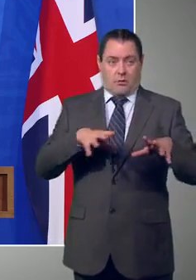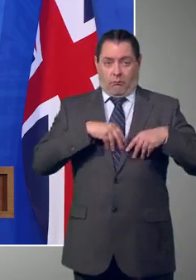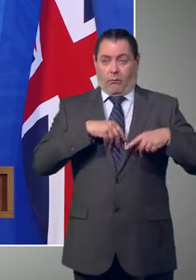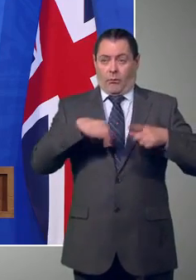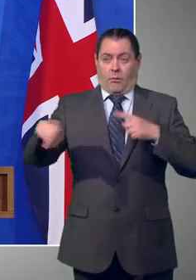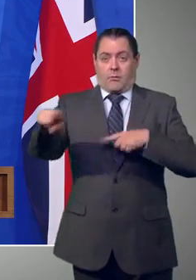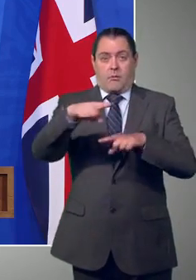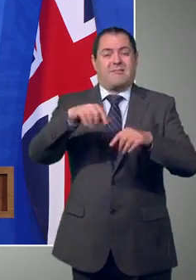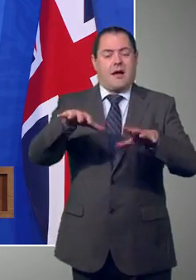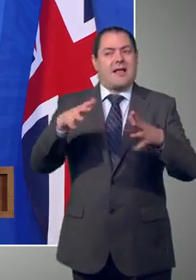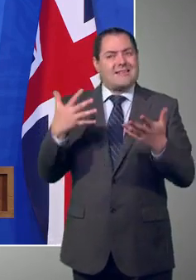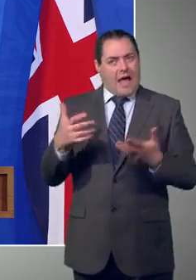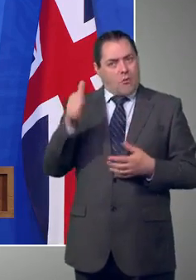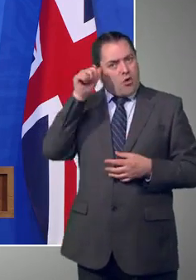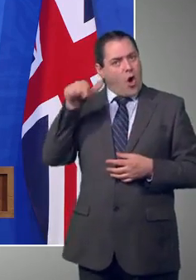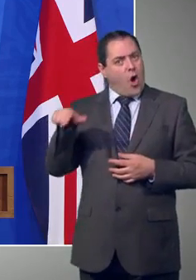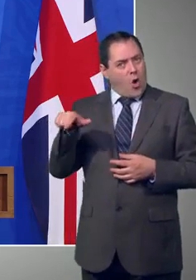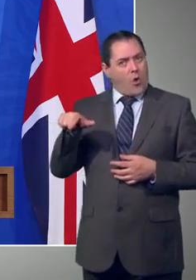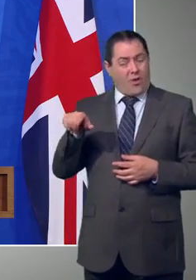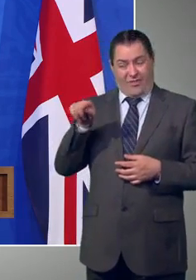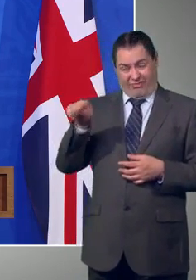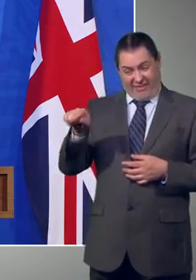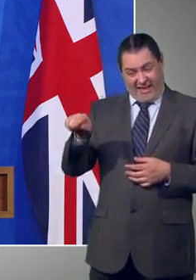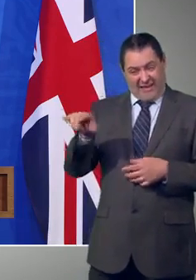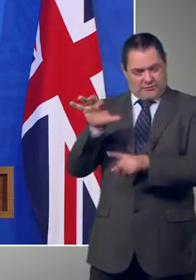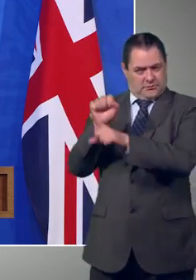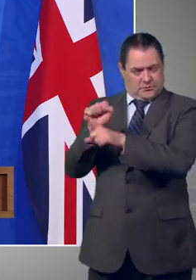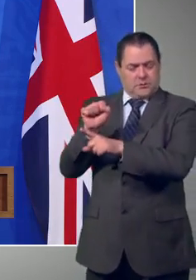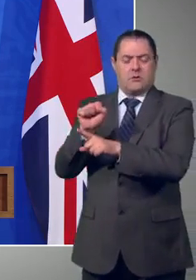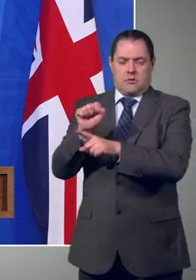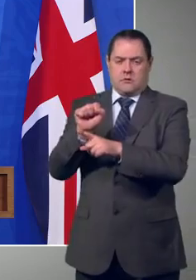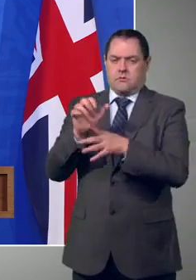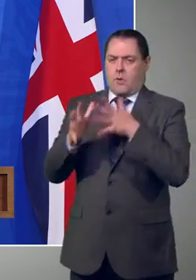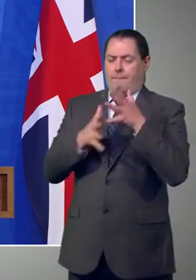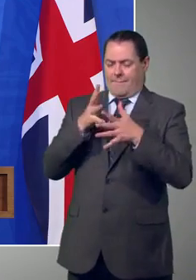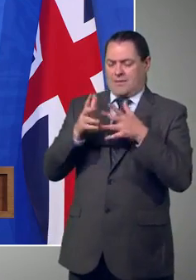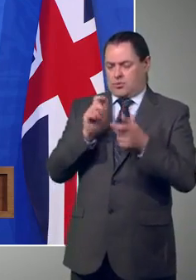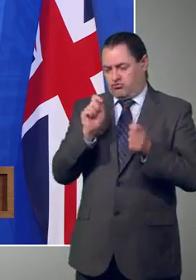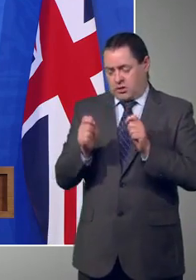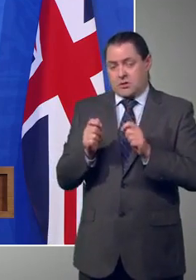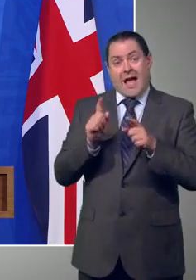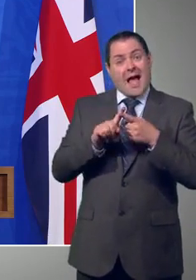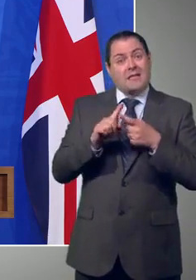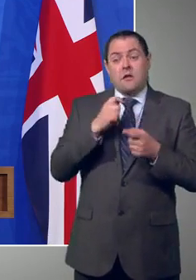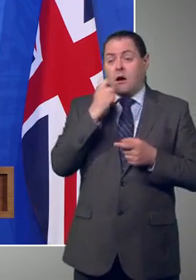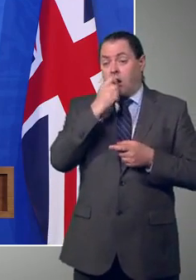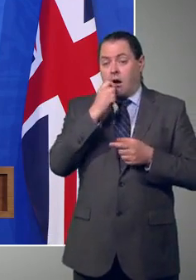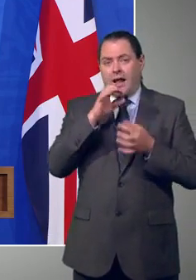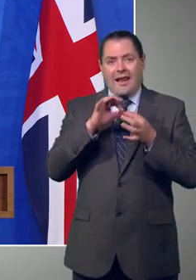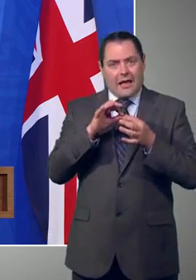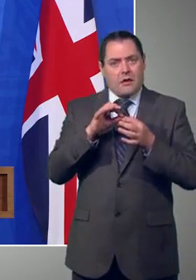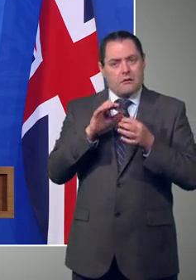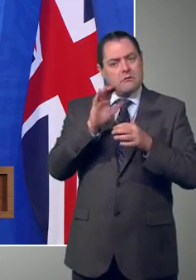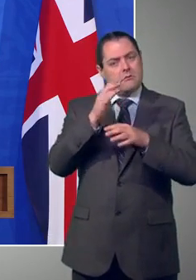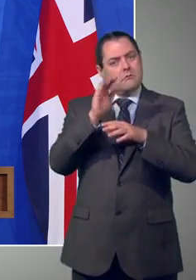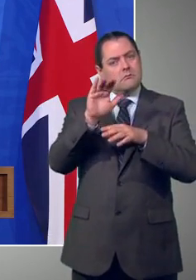care homes as the testing capacity. has grown. Maybe on the clinical side, Dr Harries